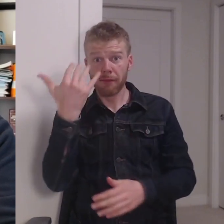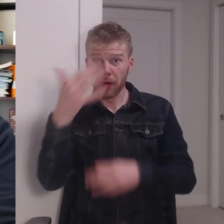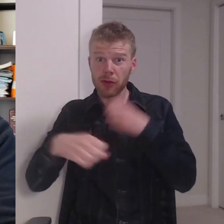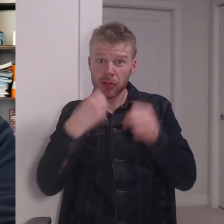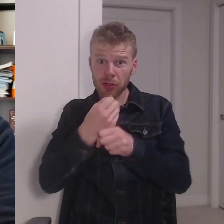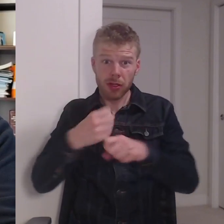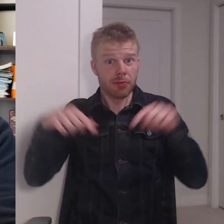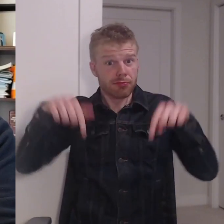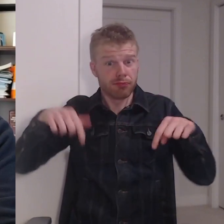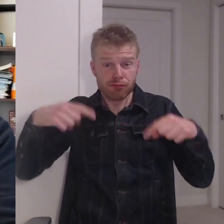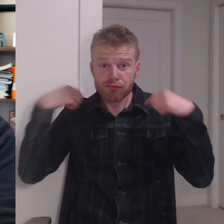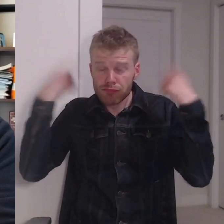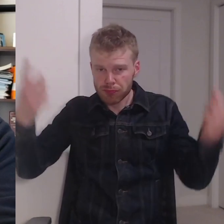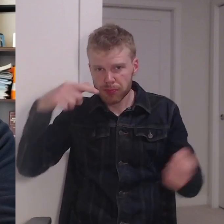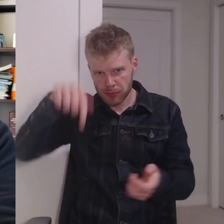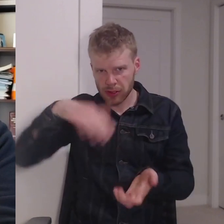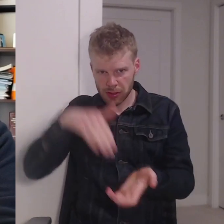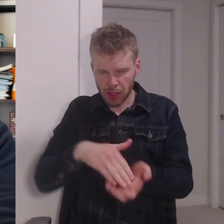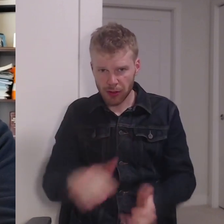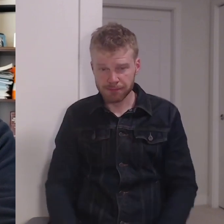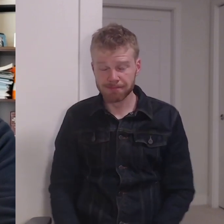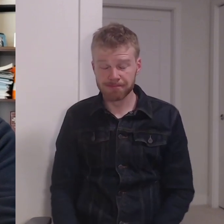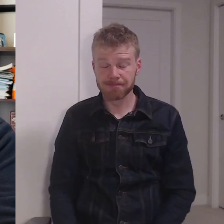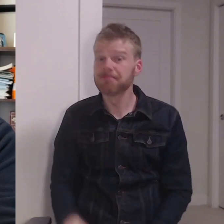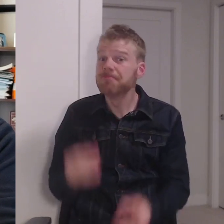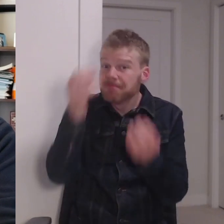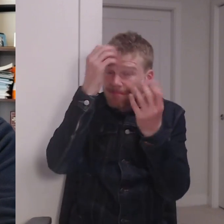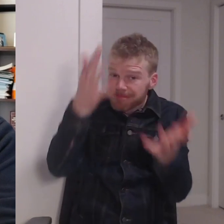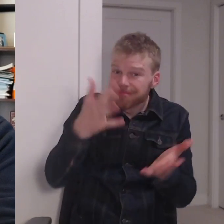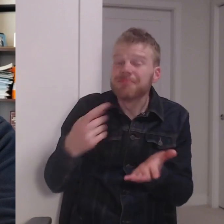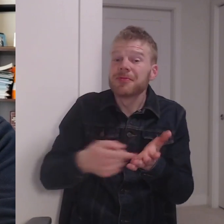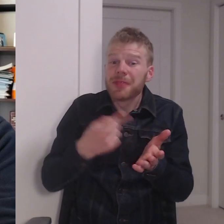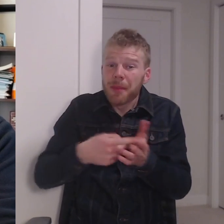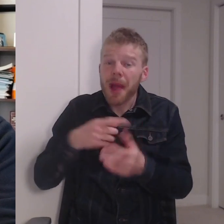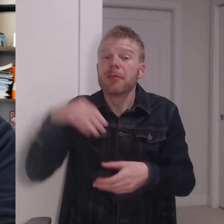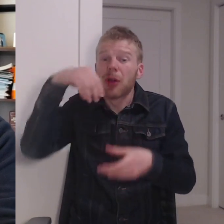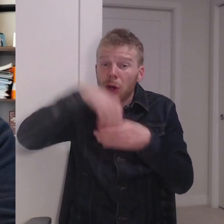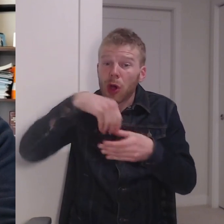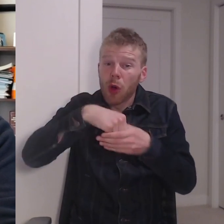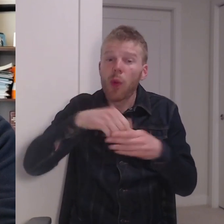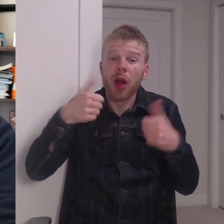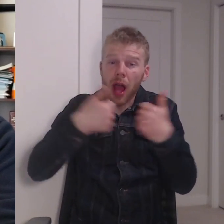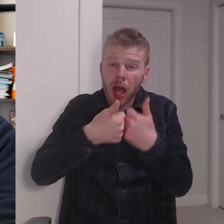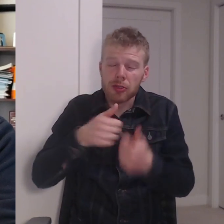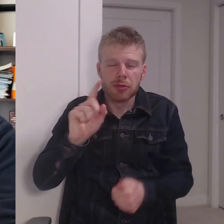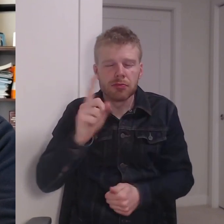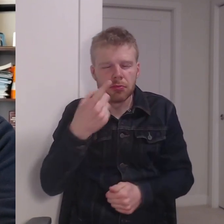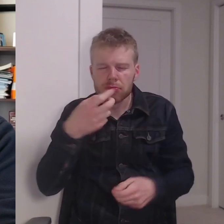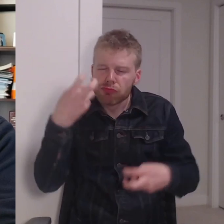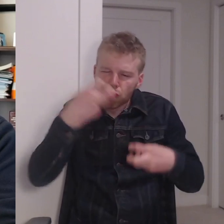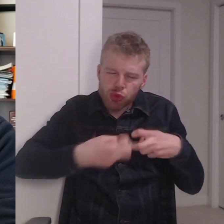the center. Sometimes the internal challenges are as difficult